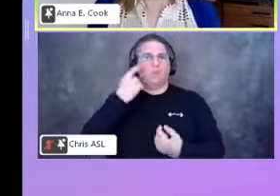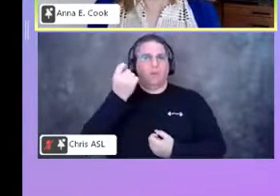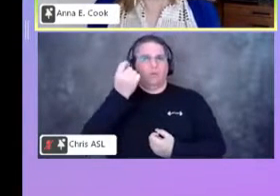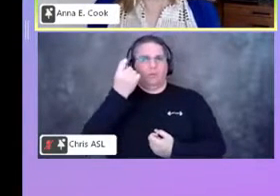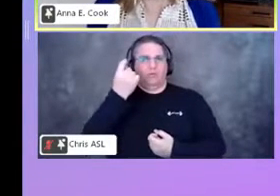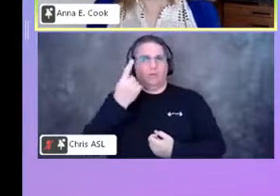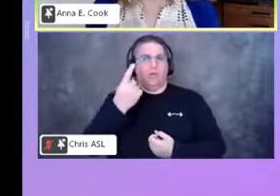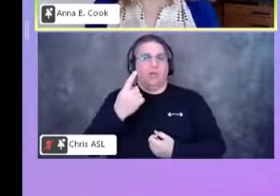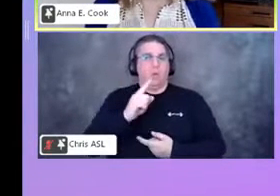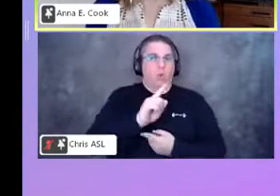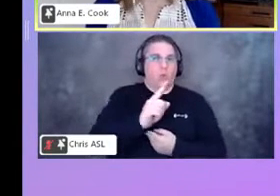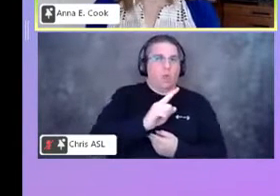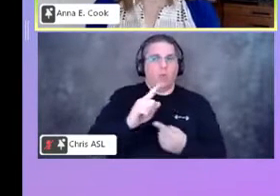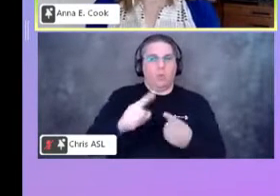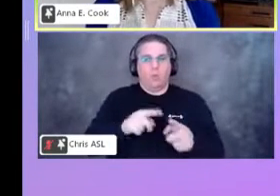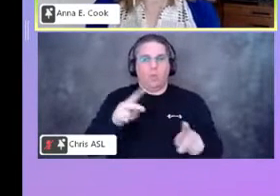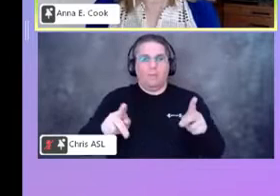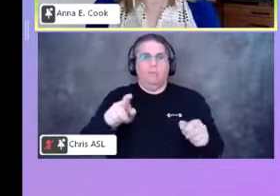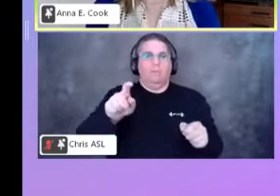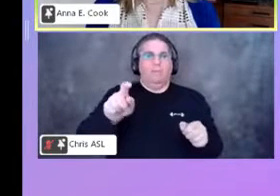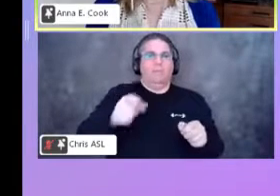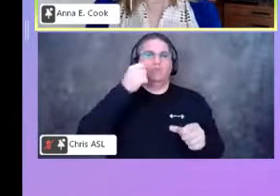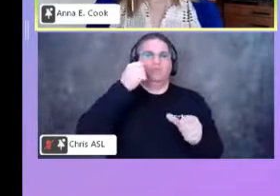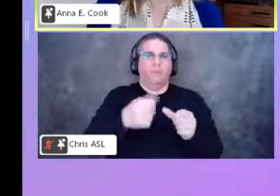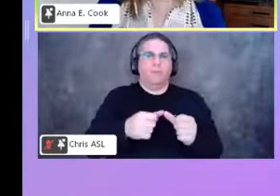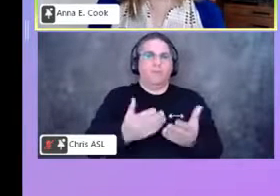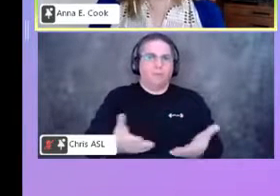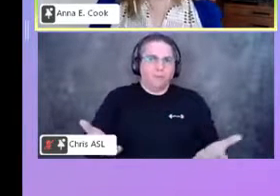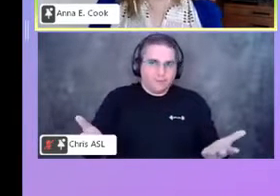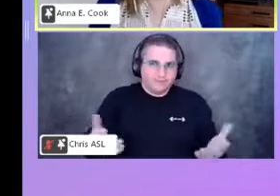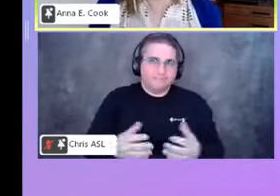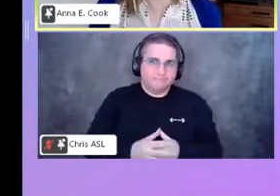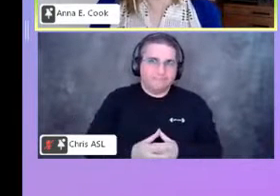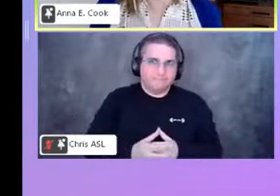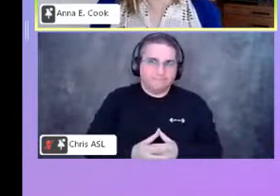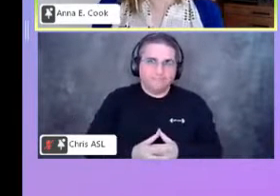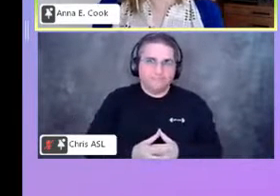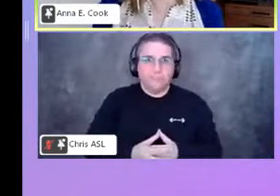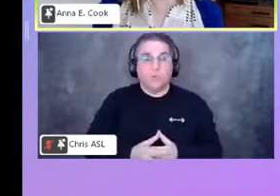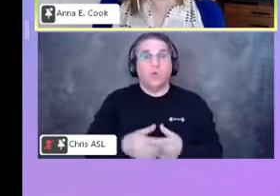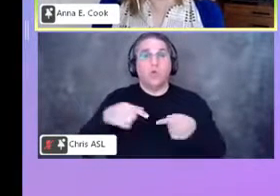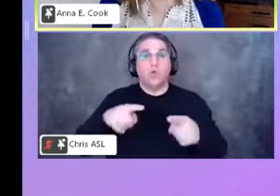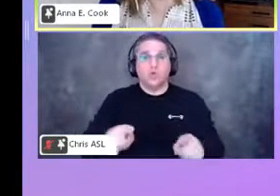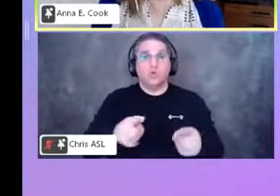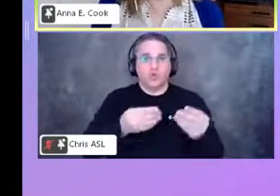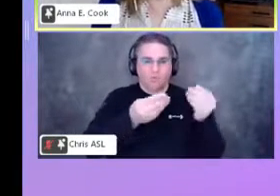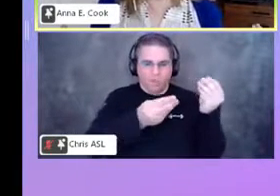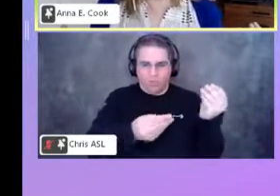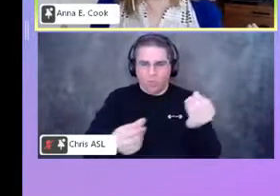expected to remember something and a flow of interactions we need to understand how much